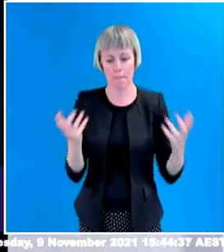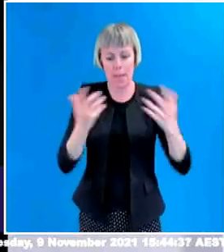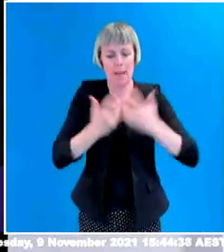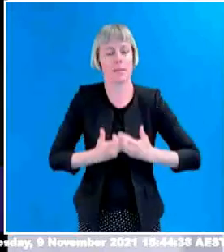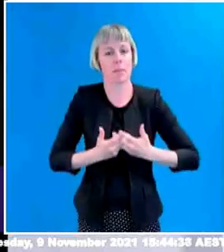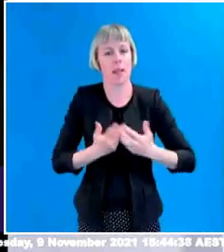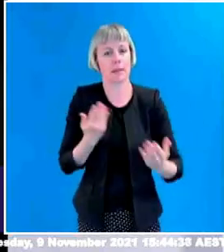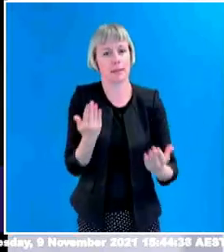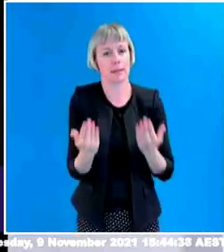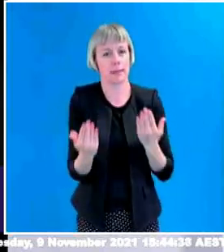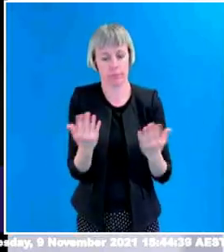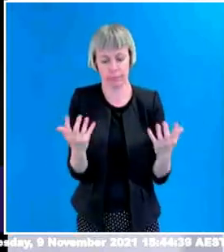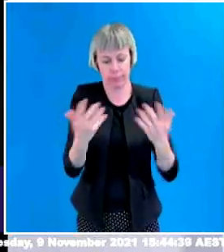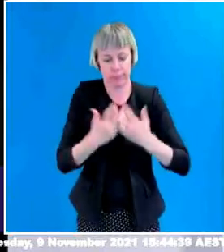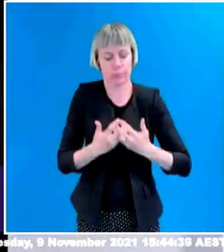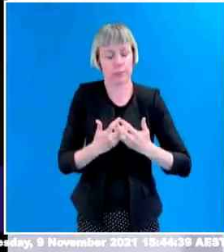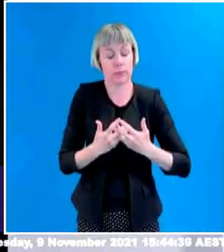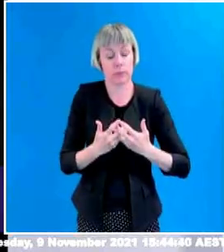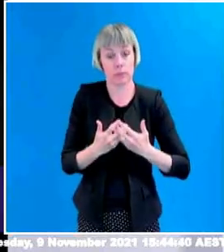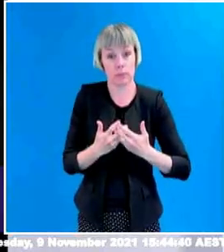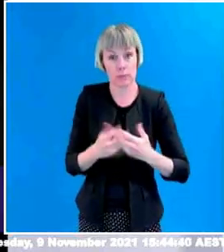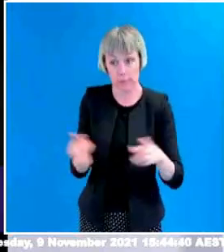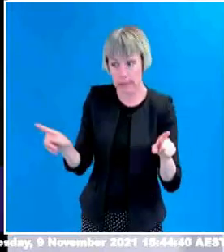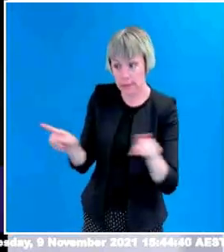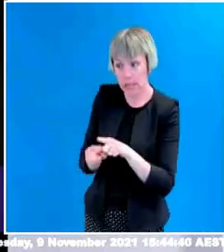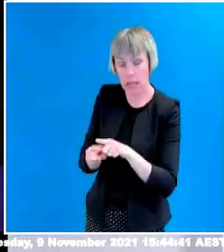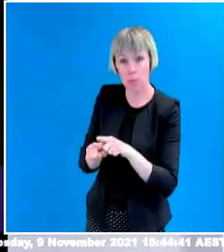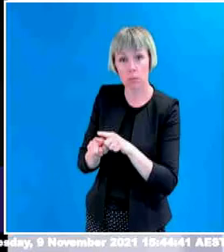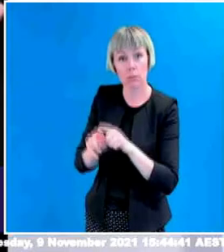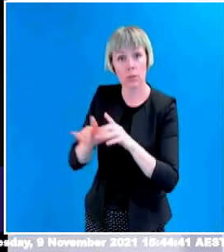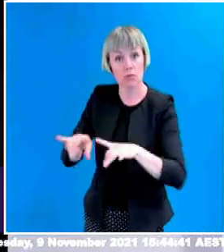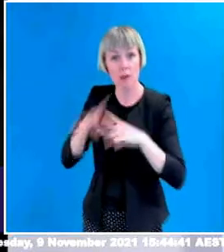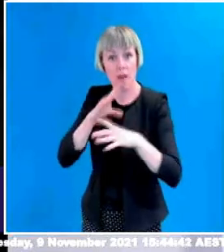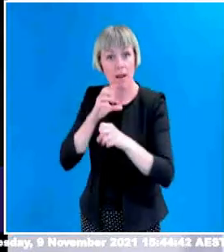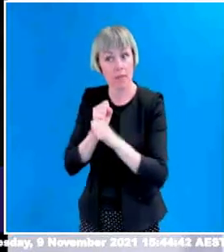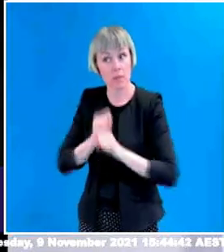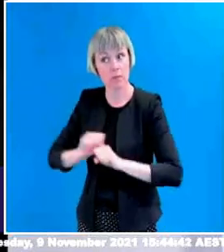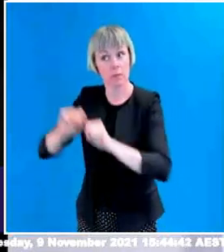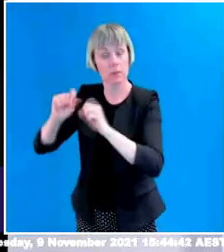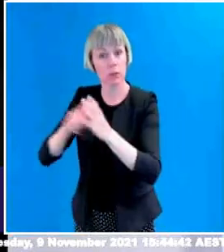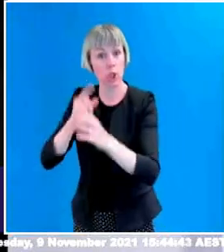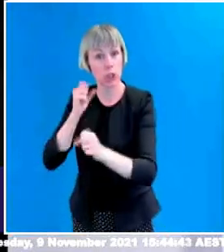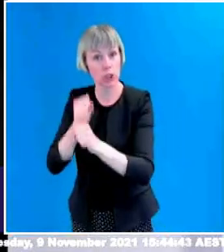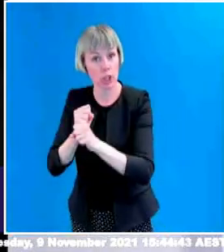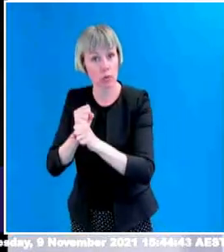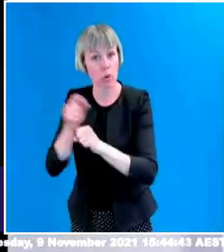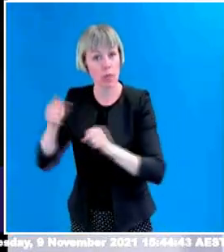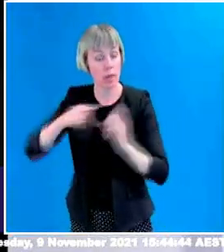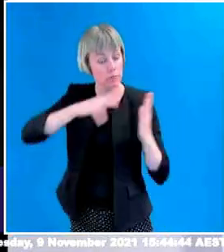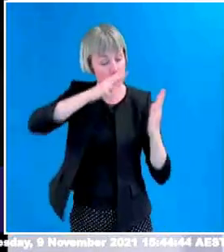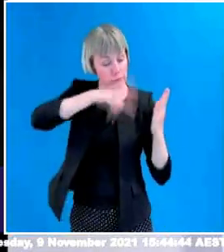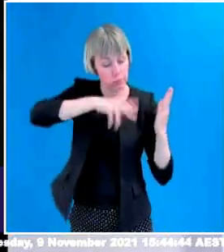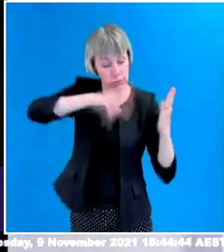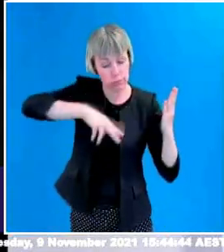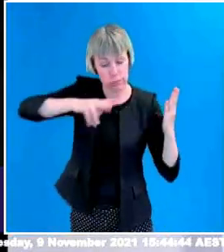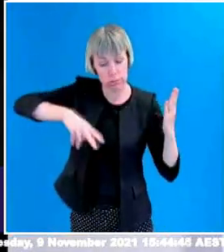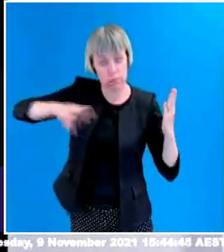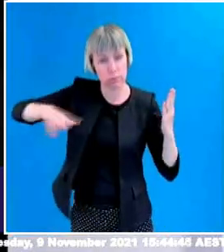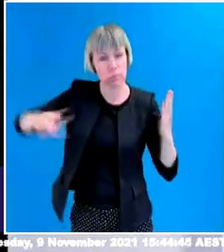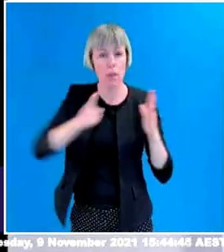Commonwealth level to have that oversight of all the bills to prepare a statement of compatibility?